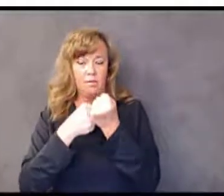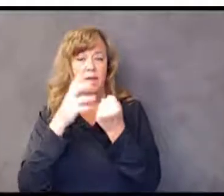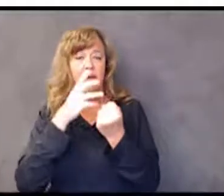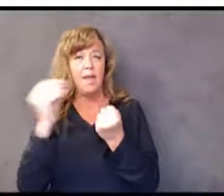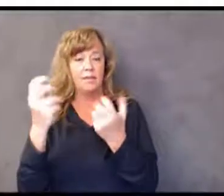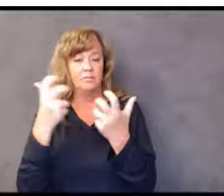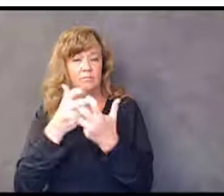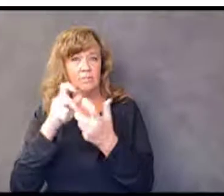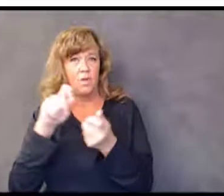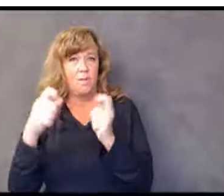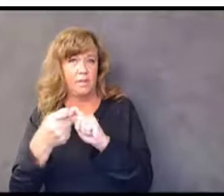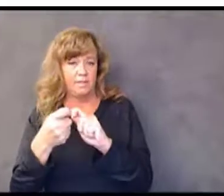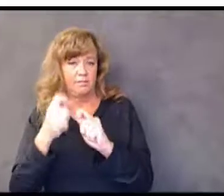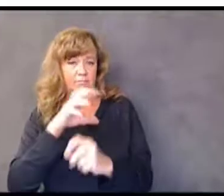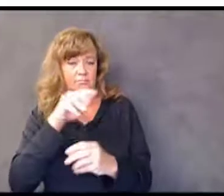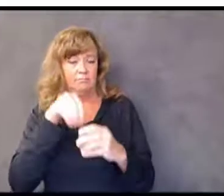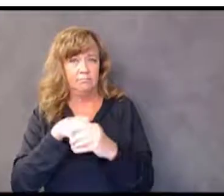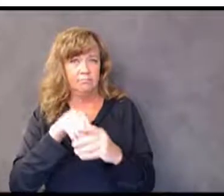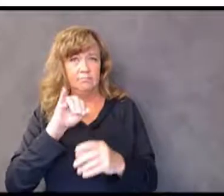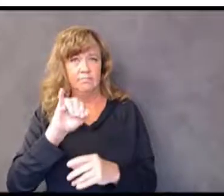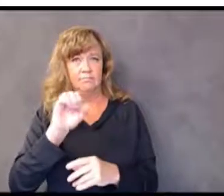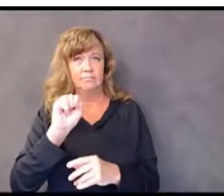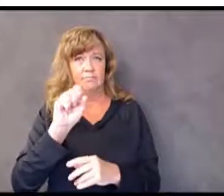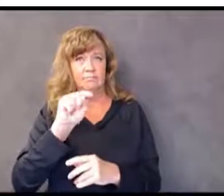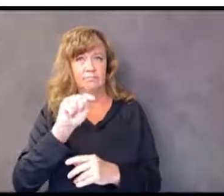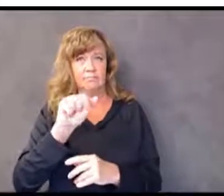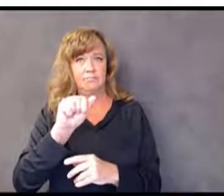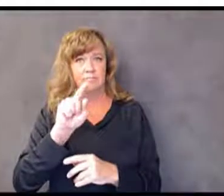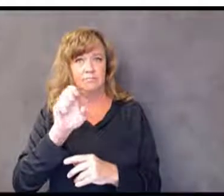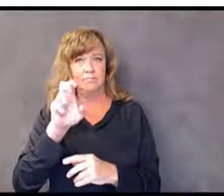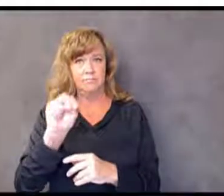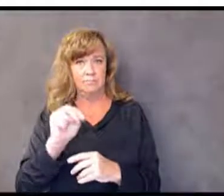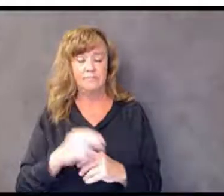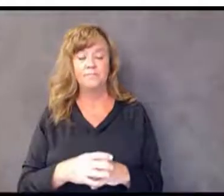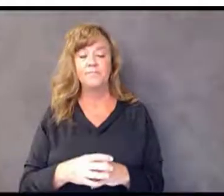Accommodations specifically for students who are Deaf or Hard of Hearing can be found in